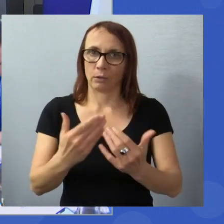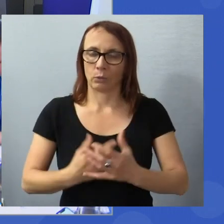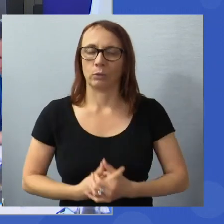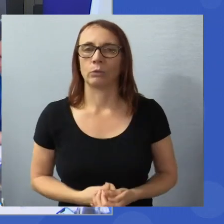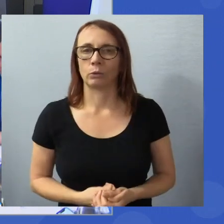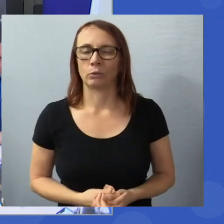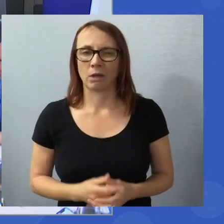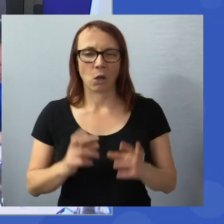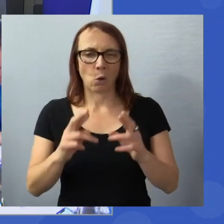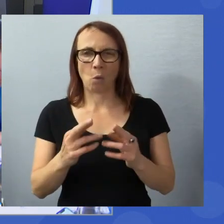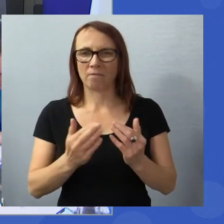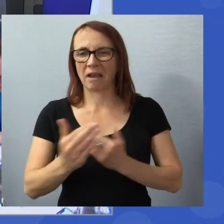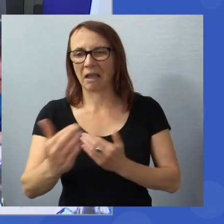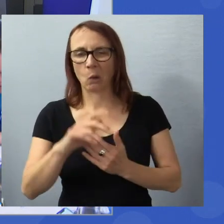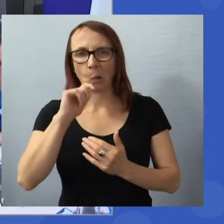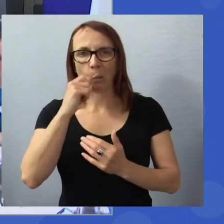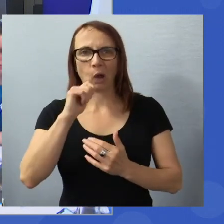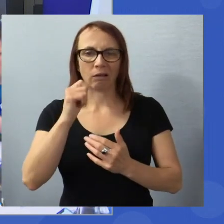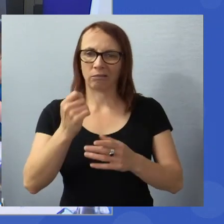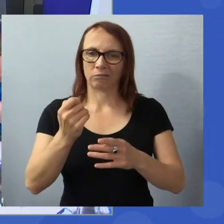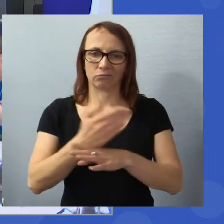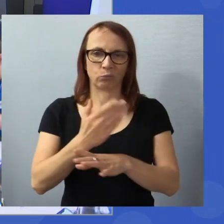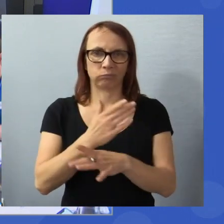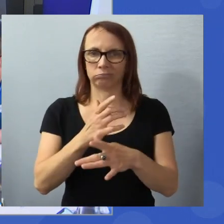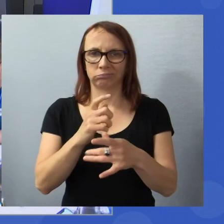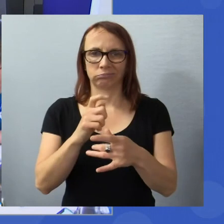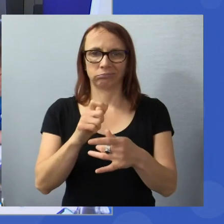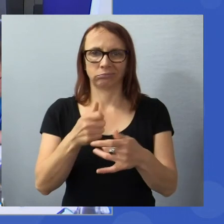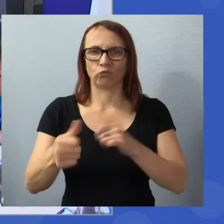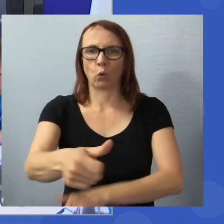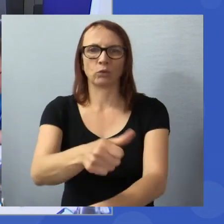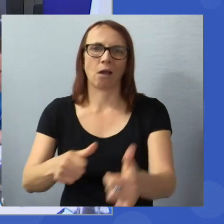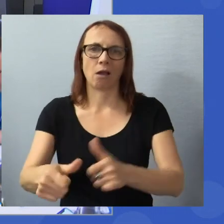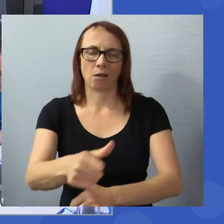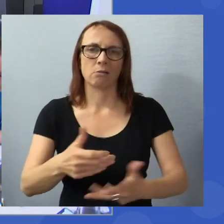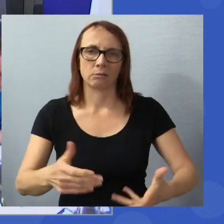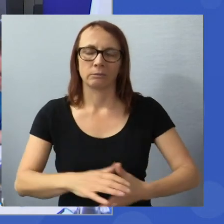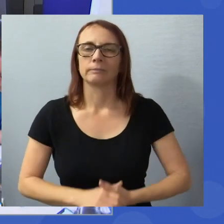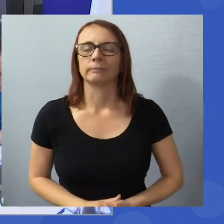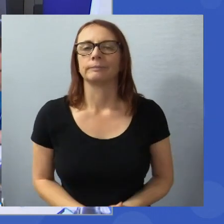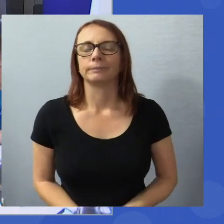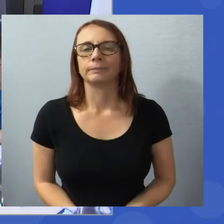work out some system across the way to make sure we harness that enthusiasm so